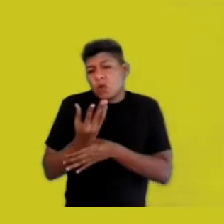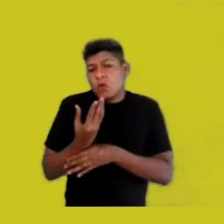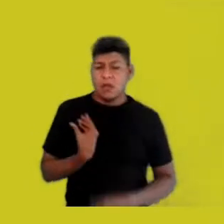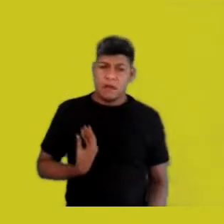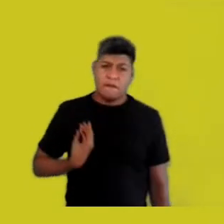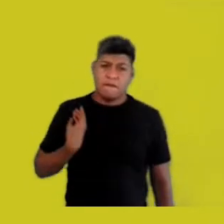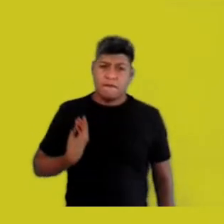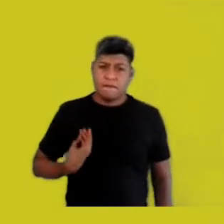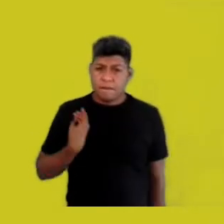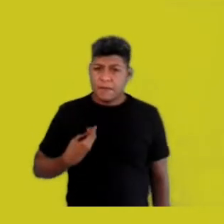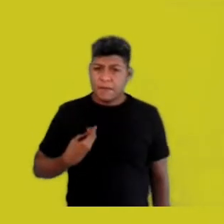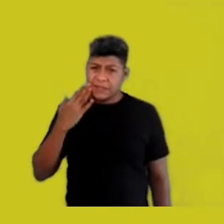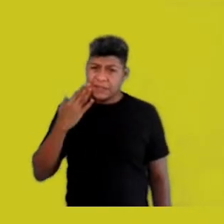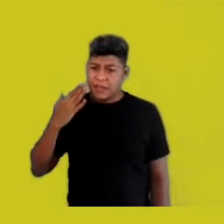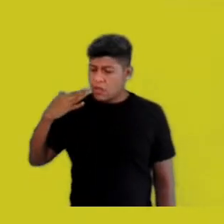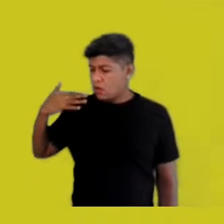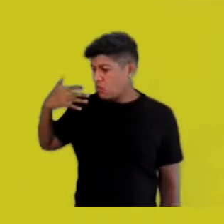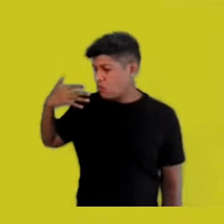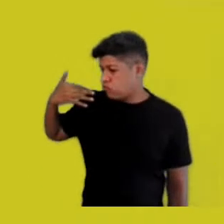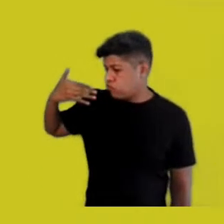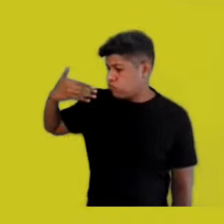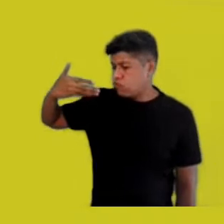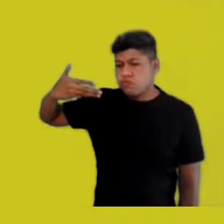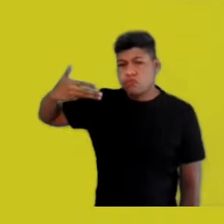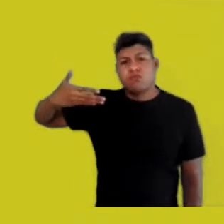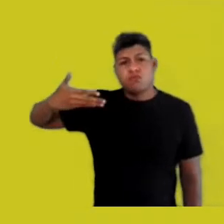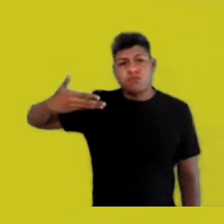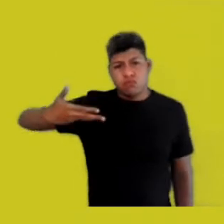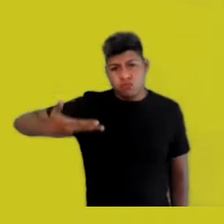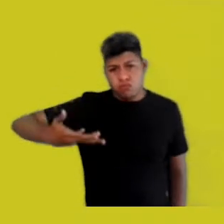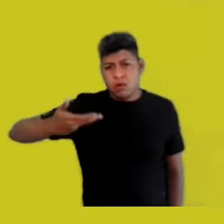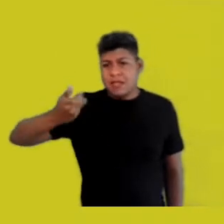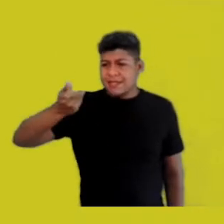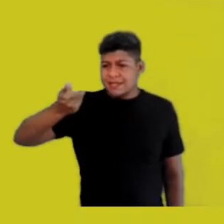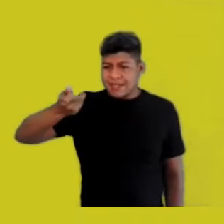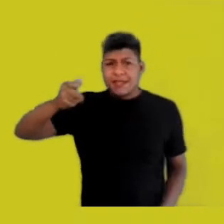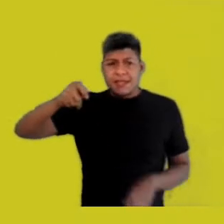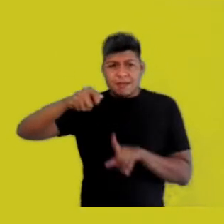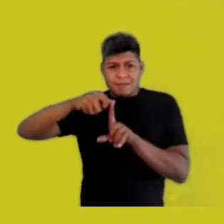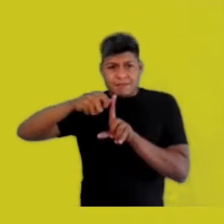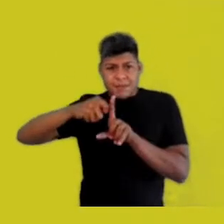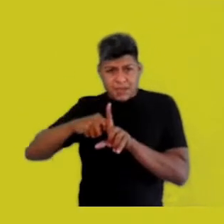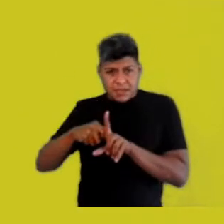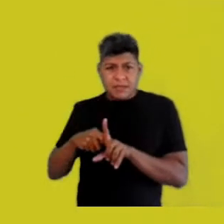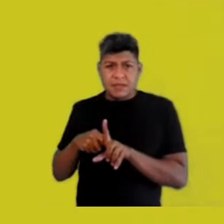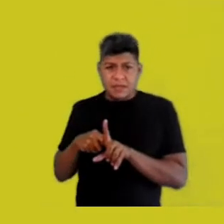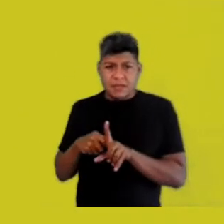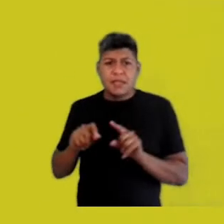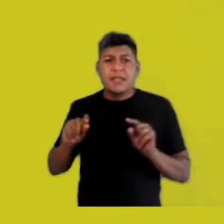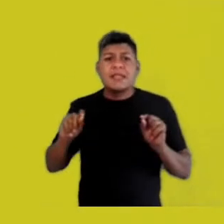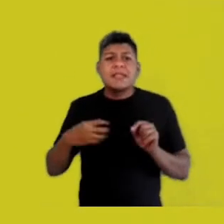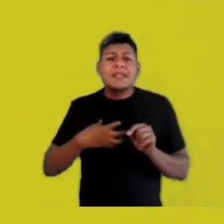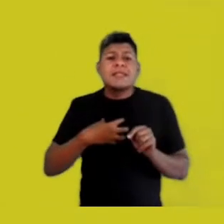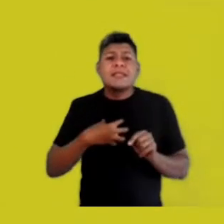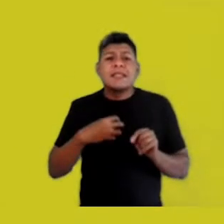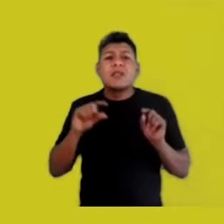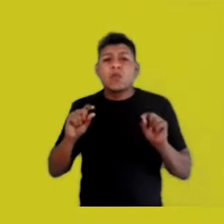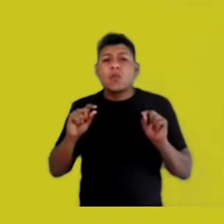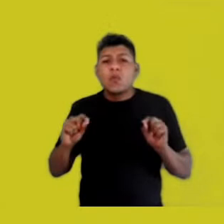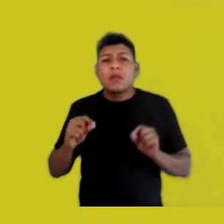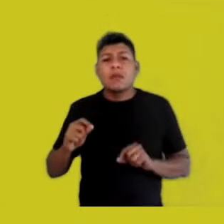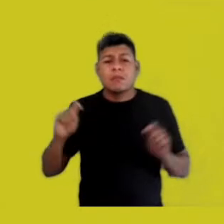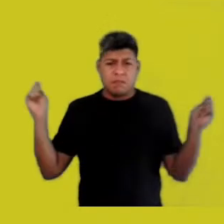over the next six months in the sense of showing problems.